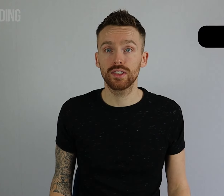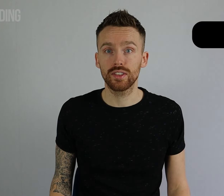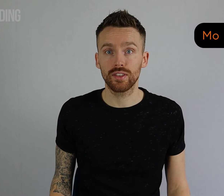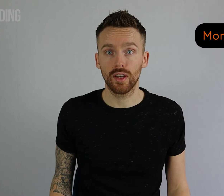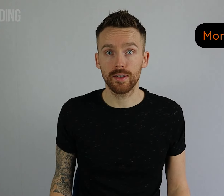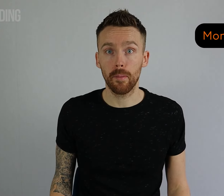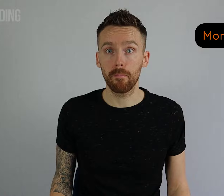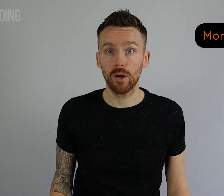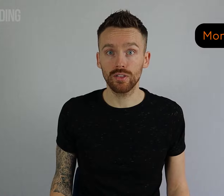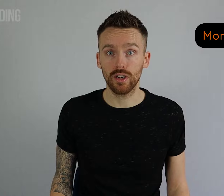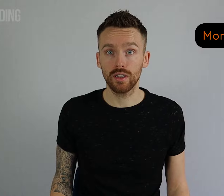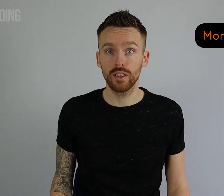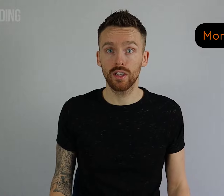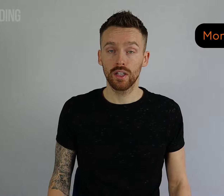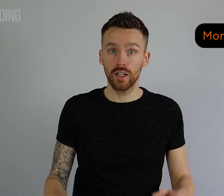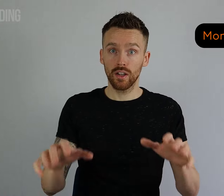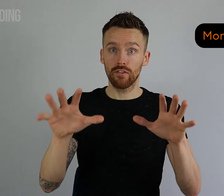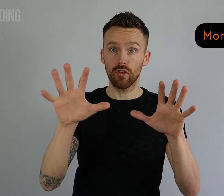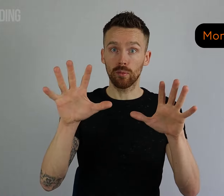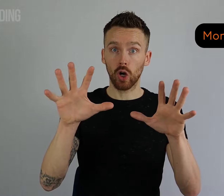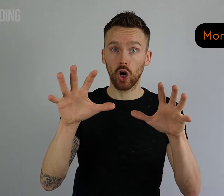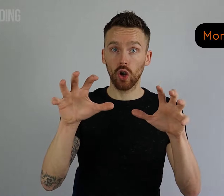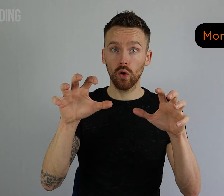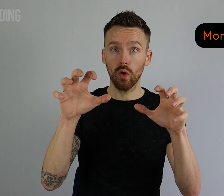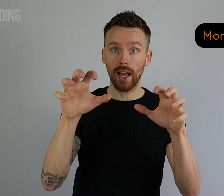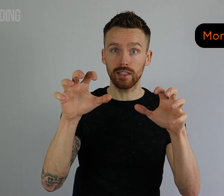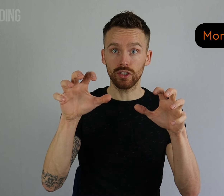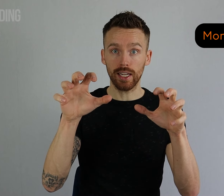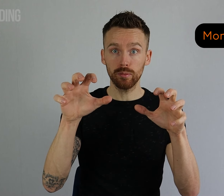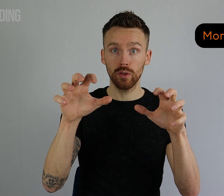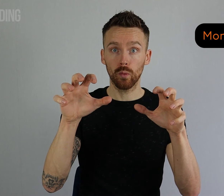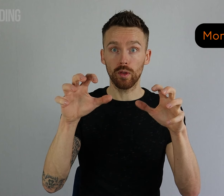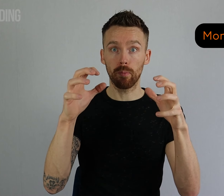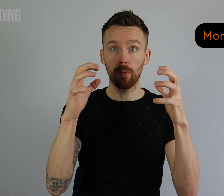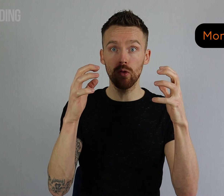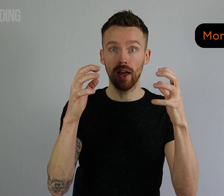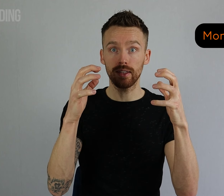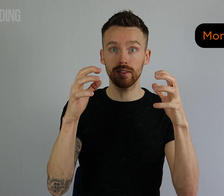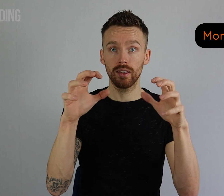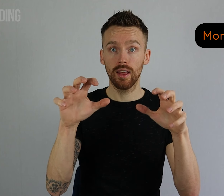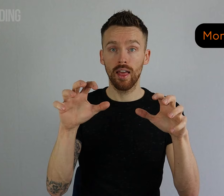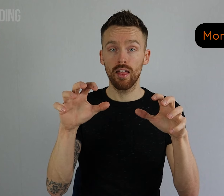To sign monster, form claw handshapes with both hands.